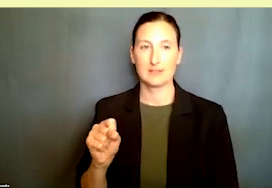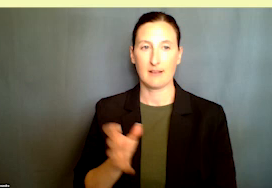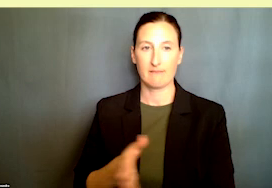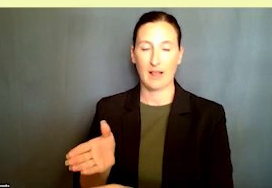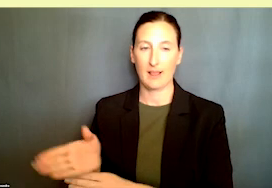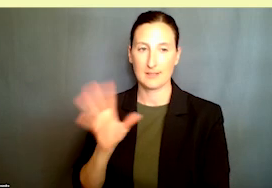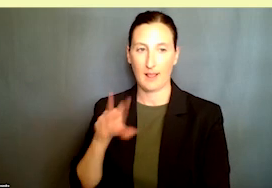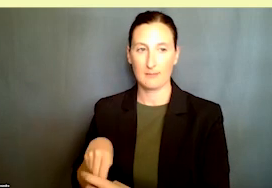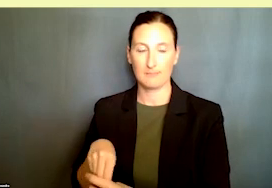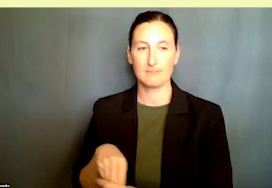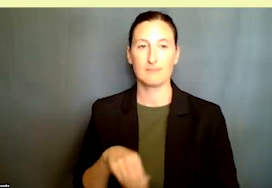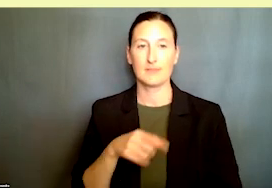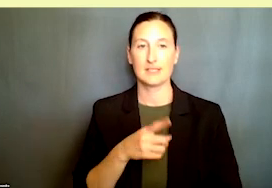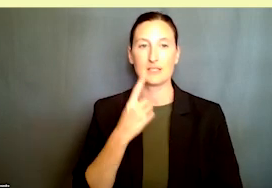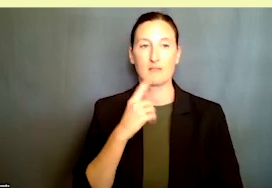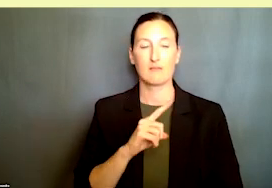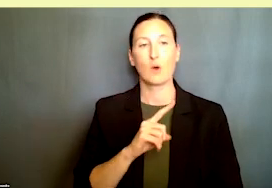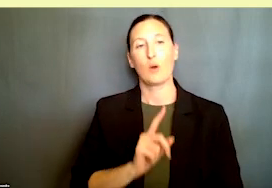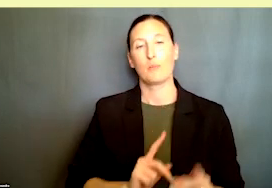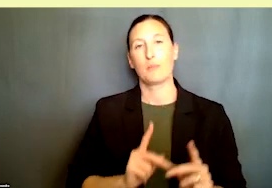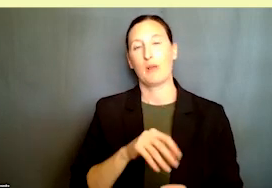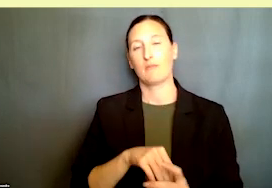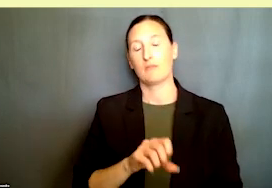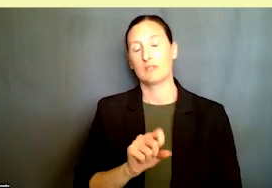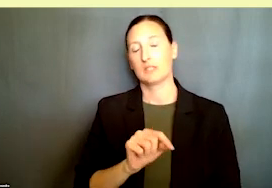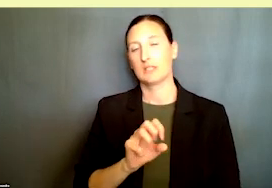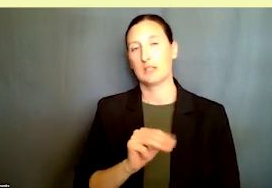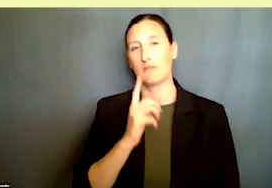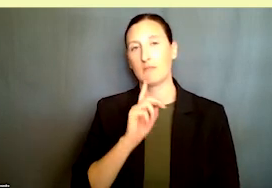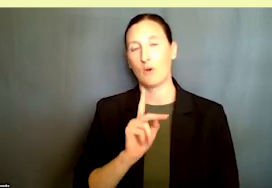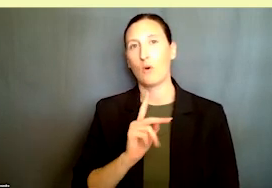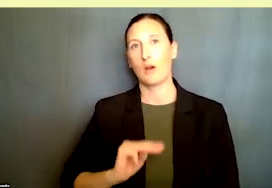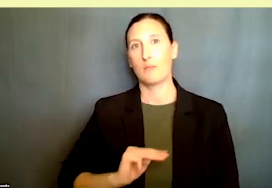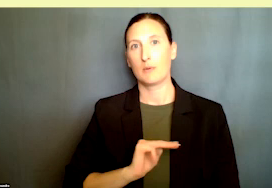STEM of members of groups that are historically excluded and